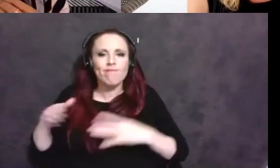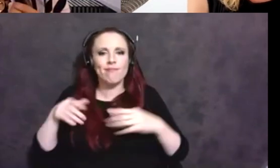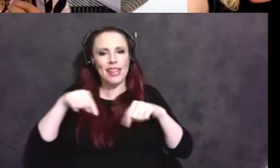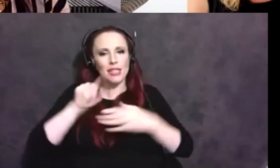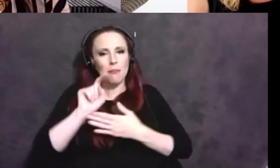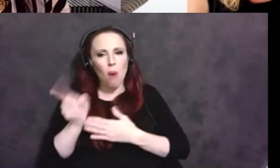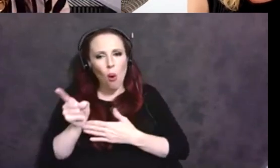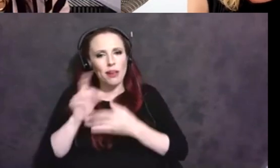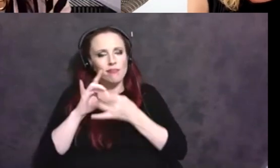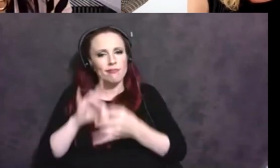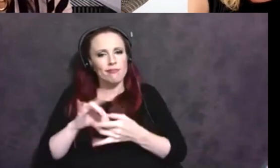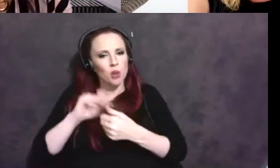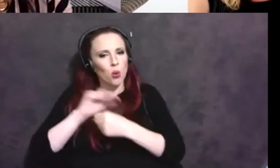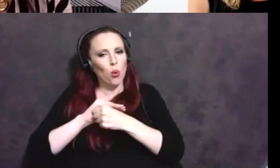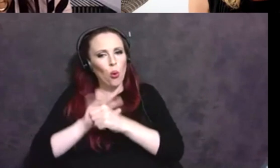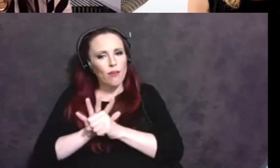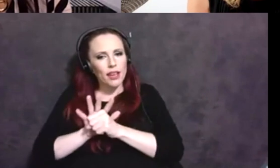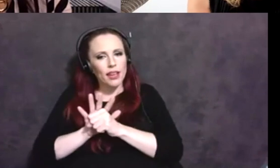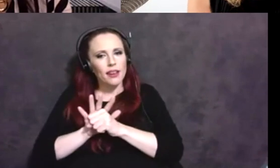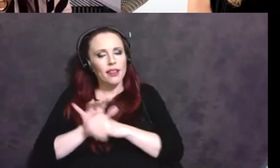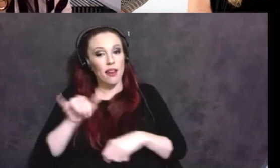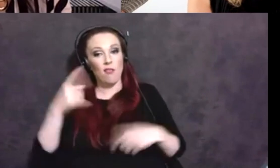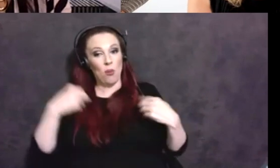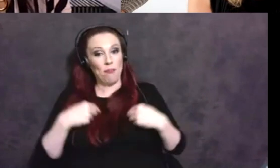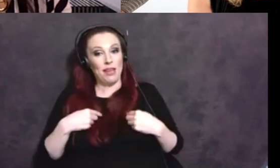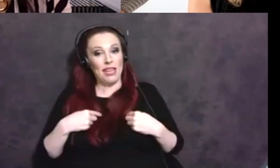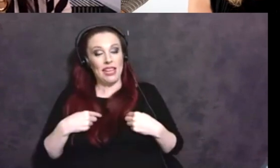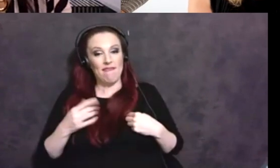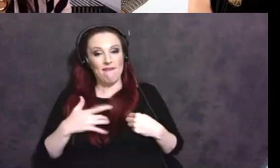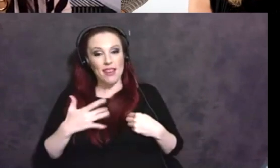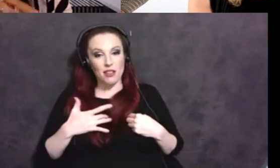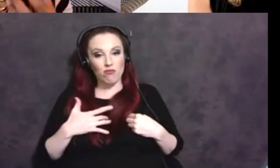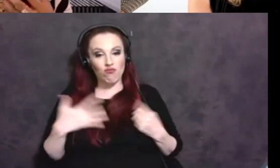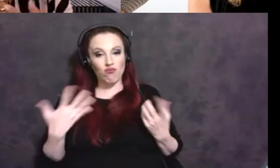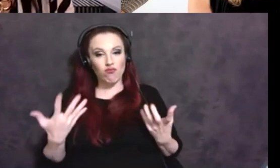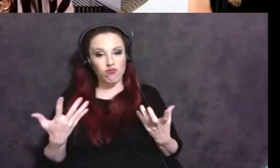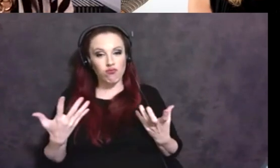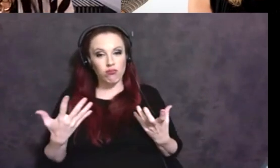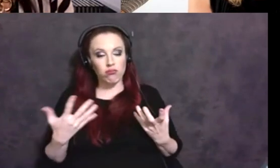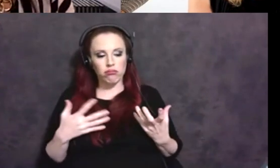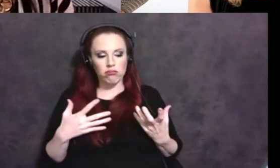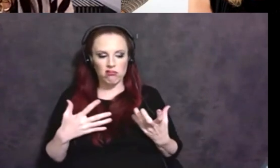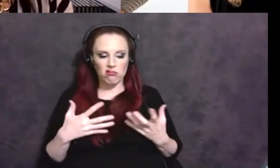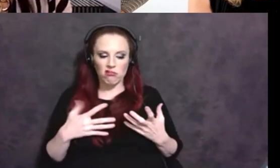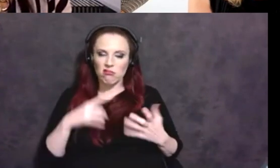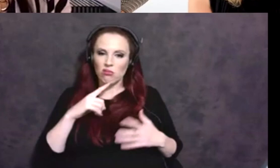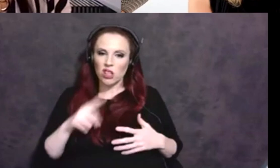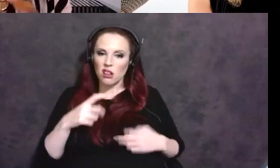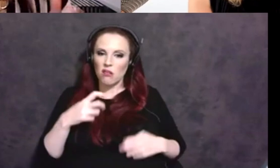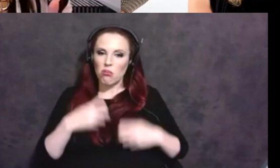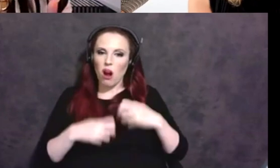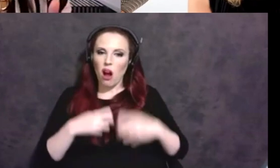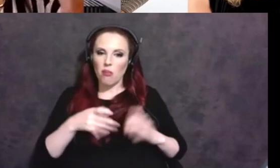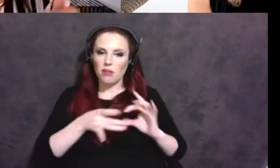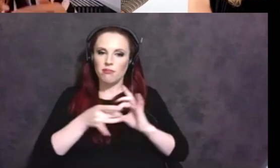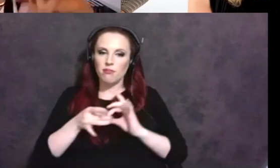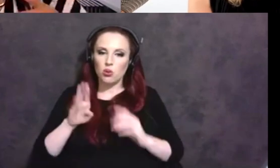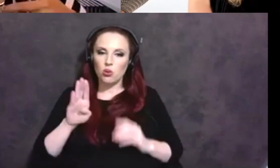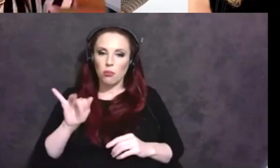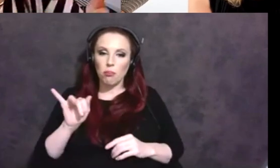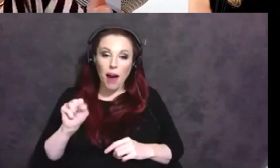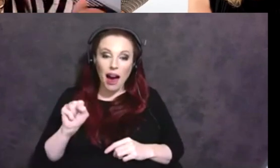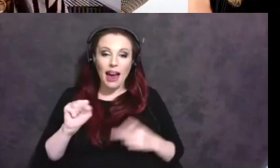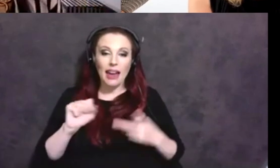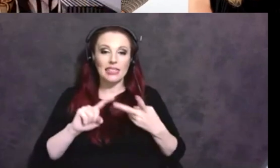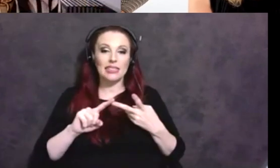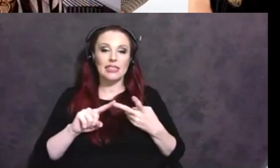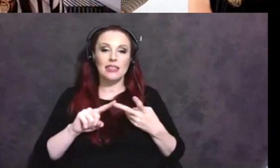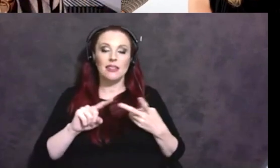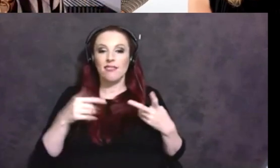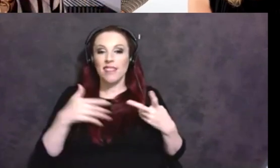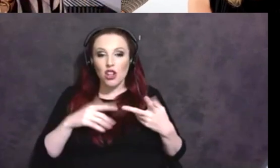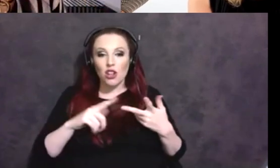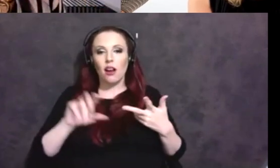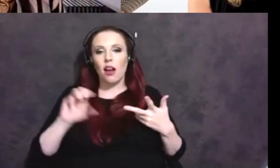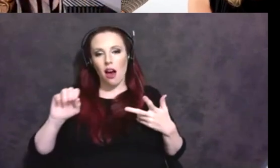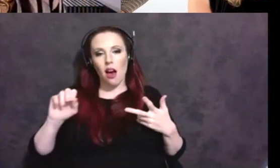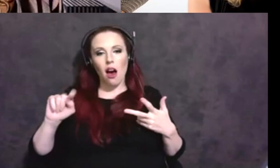There are so many nuance, complicated aspects around this moment of COVID that, for me,